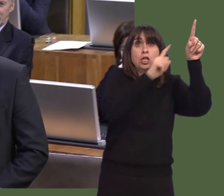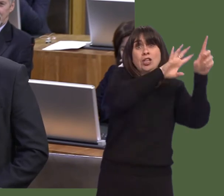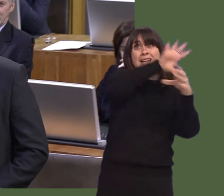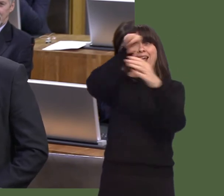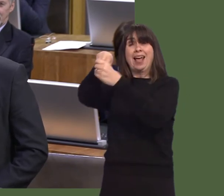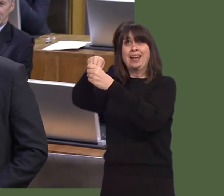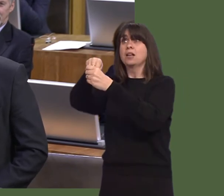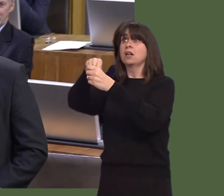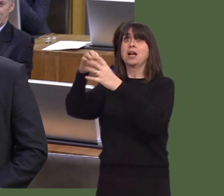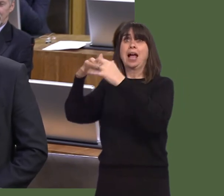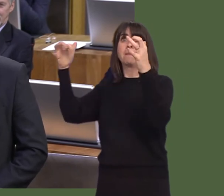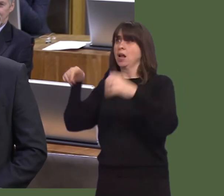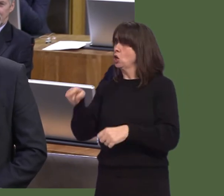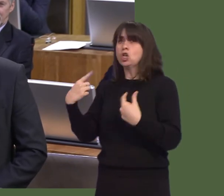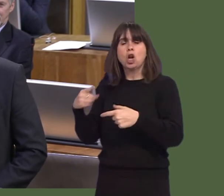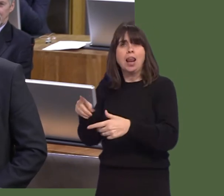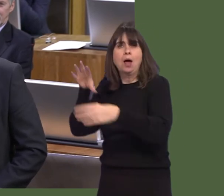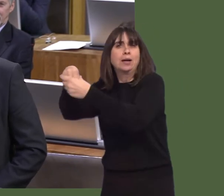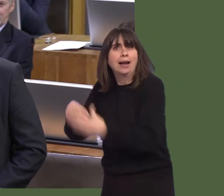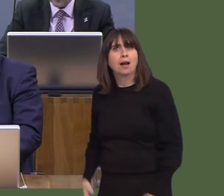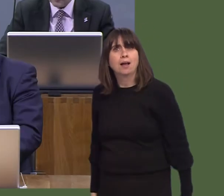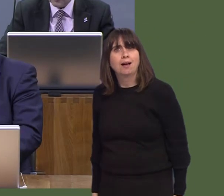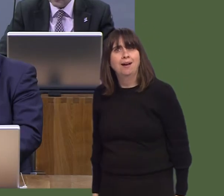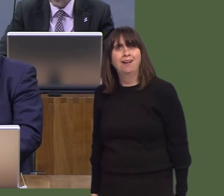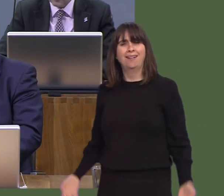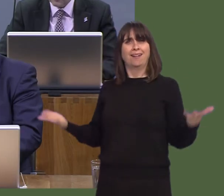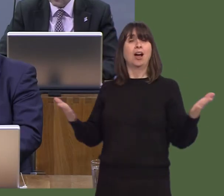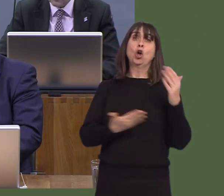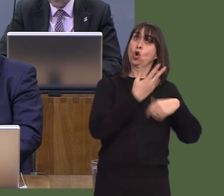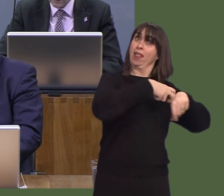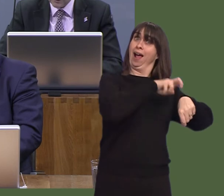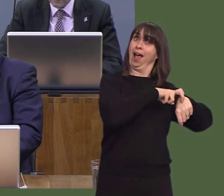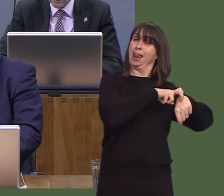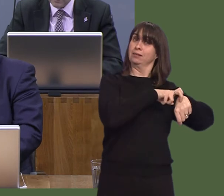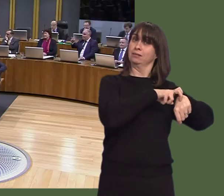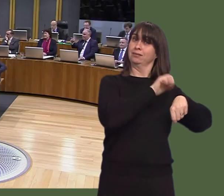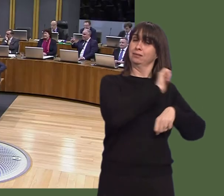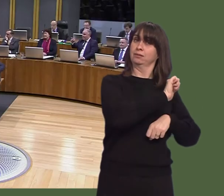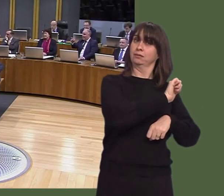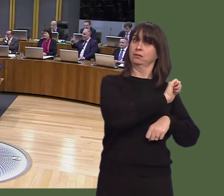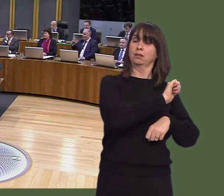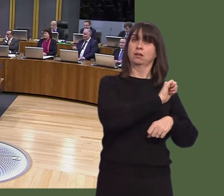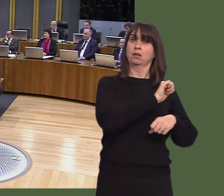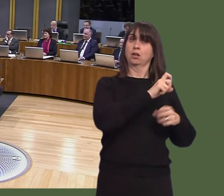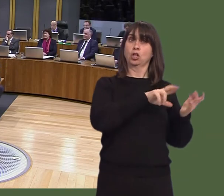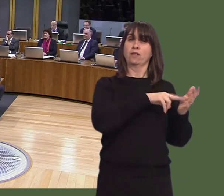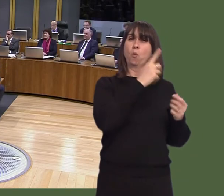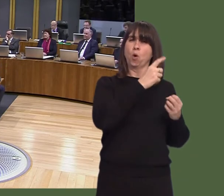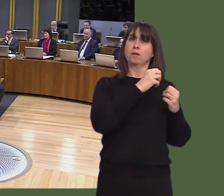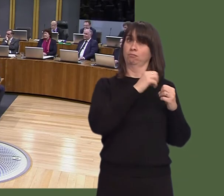the full information has not been provided. Y Llywydd / The Llywydd: The leader of the UKIP group, Neil Hamilton. Neil Hamilton AM: Diolch, Llywydd.